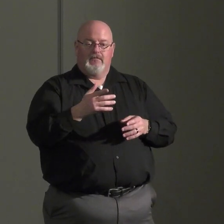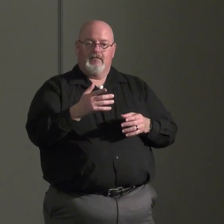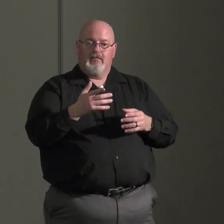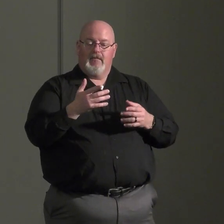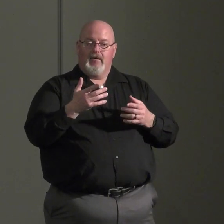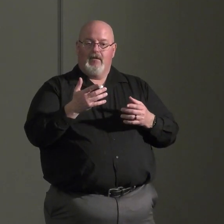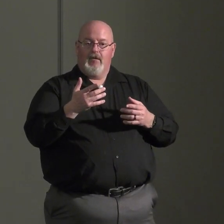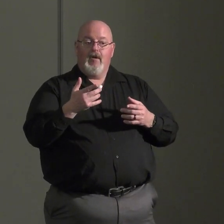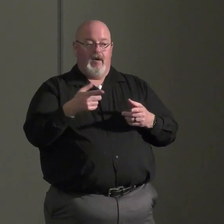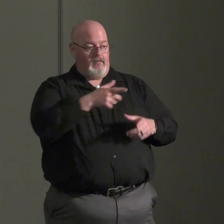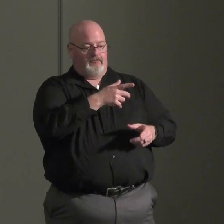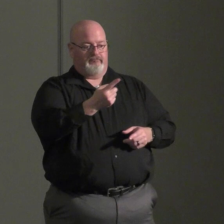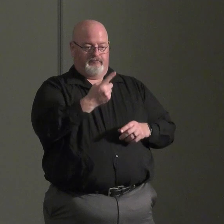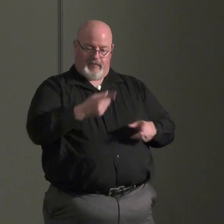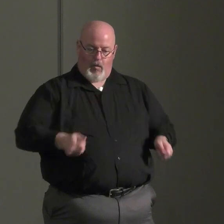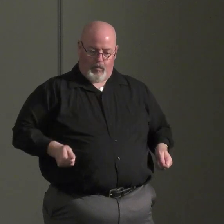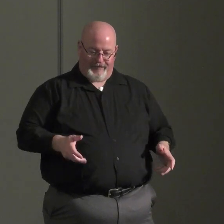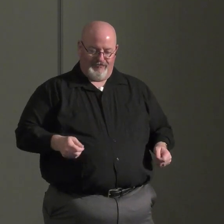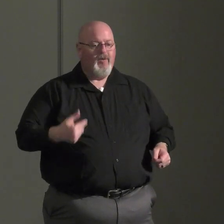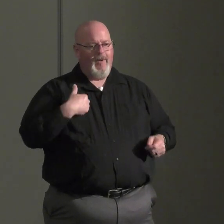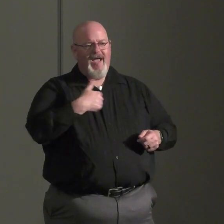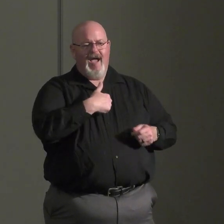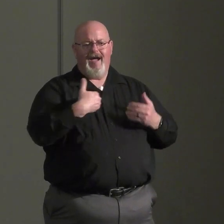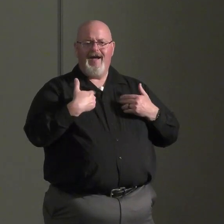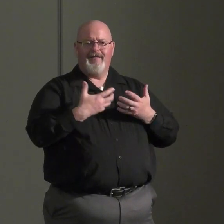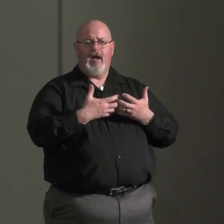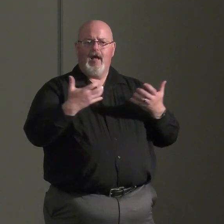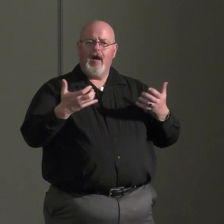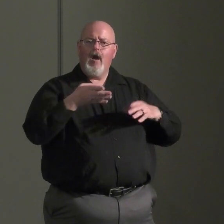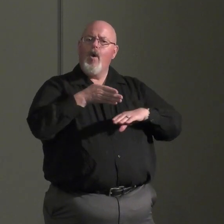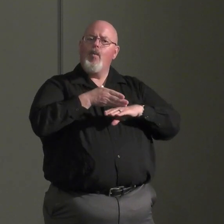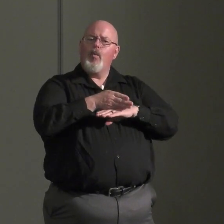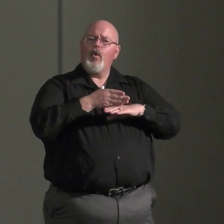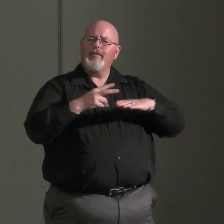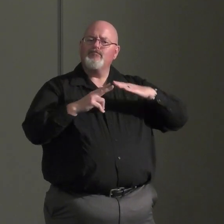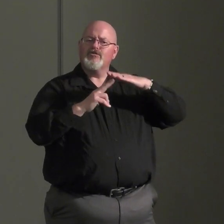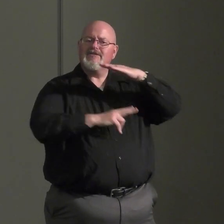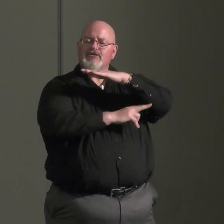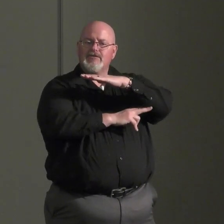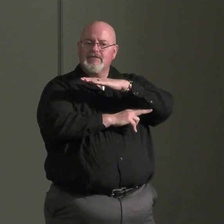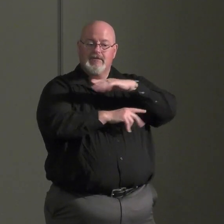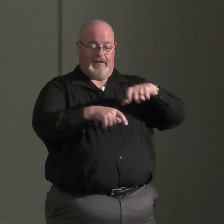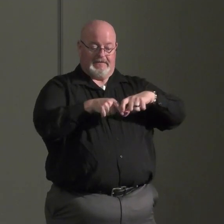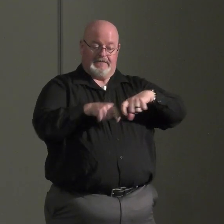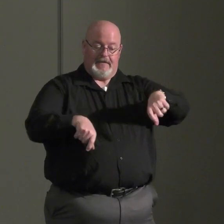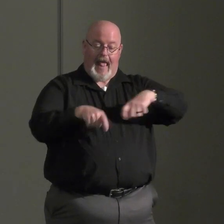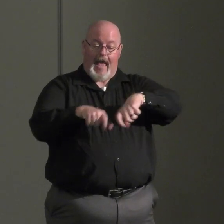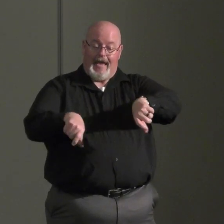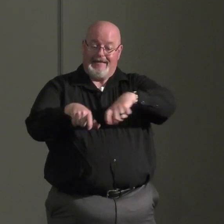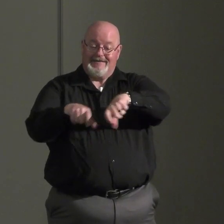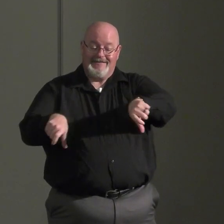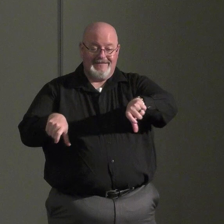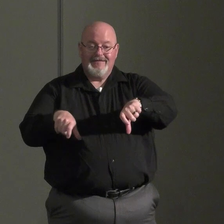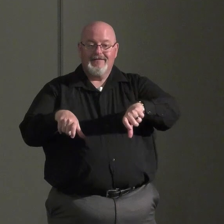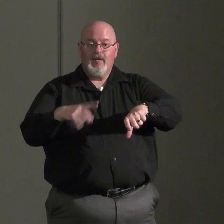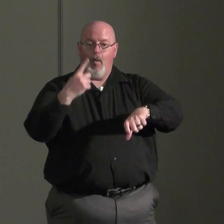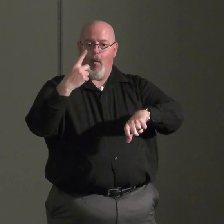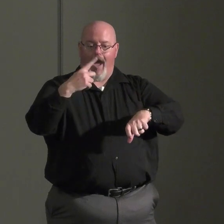her wheelchair we had a lot of wooden bridges and the slats were sort of one direction. She